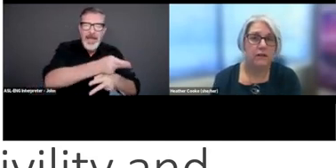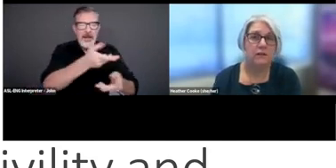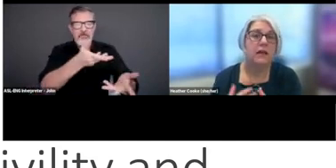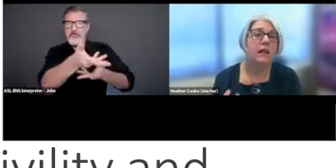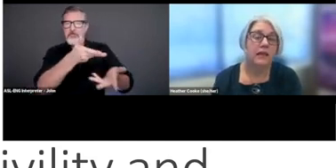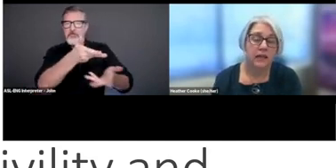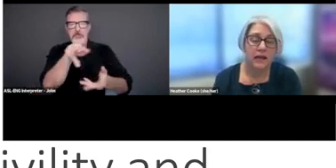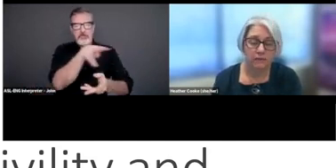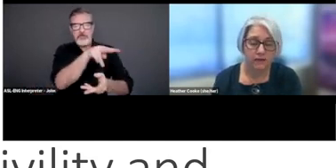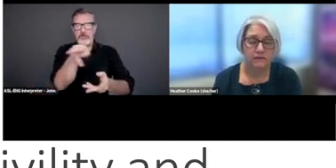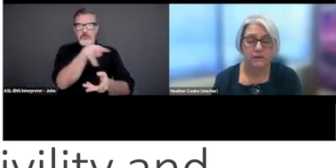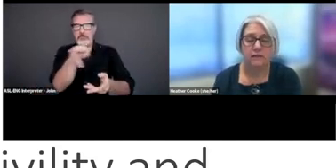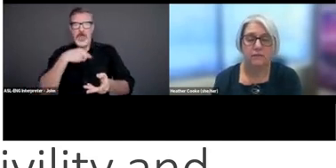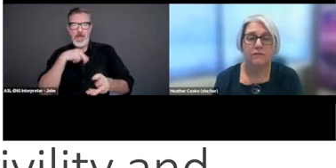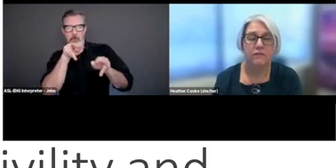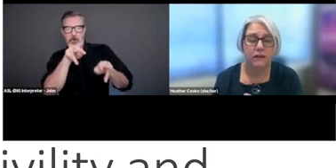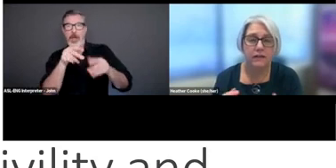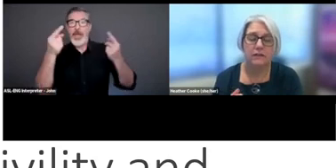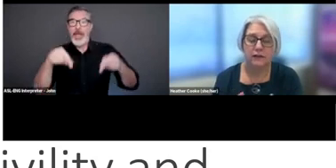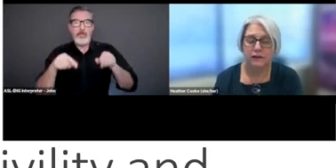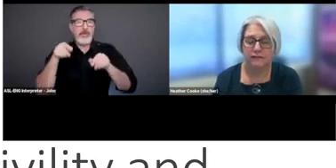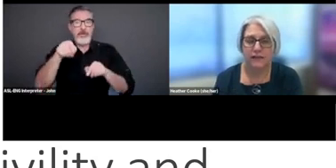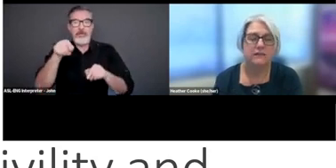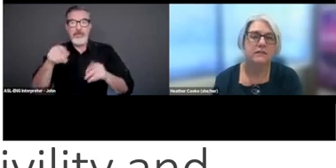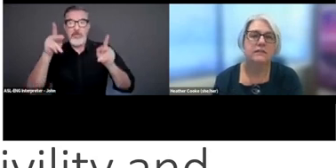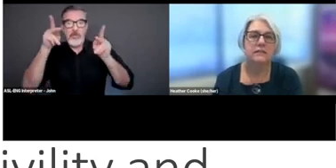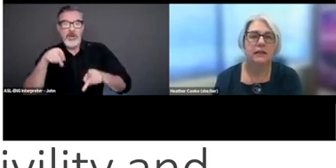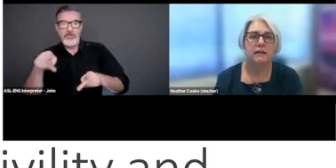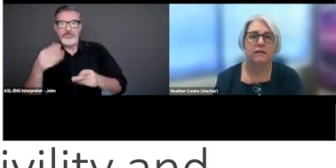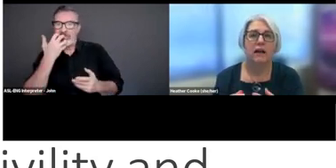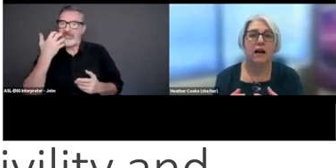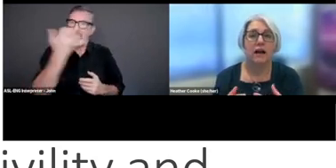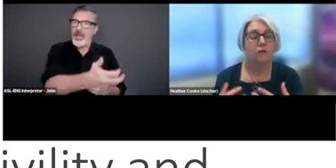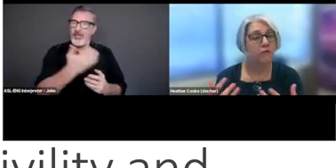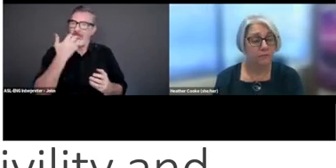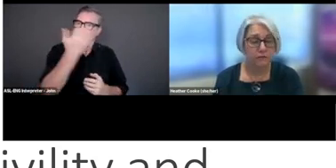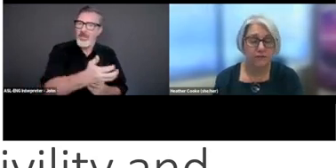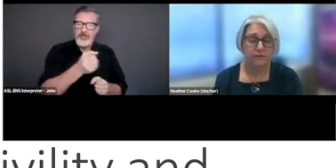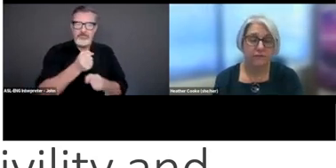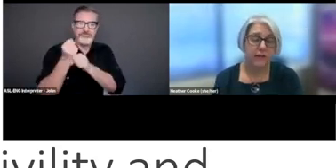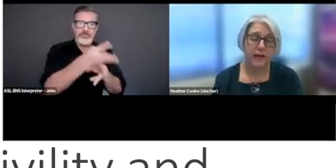carries started yelling at the restaurant. Was very clear in that instance that it was an abusive